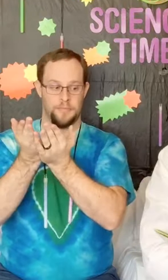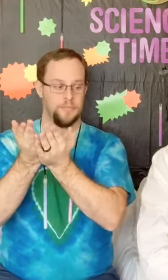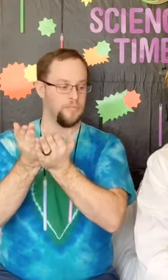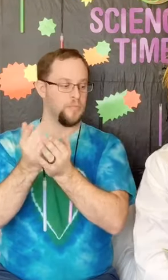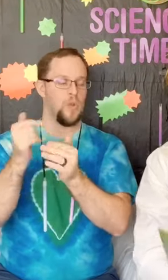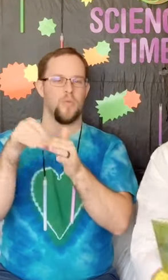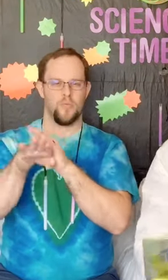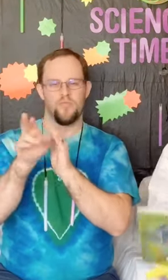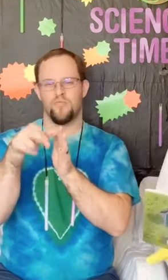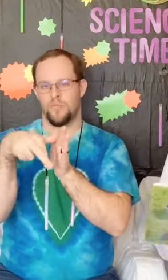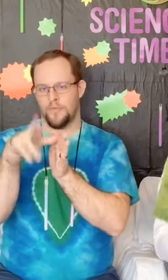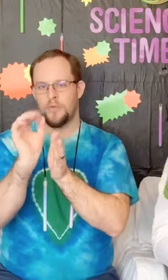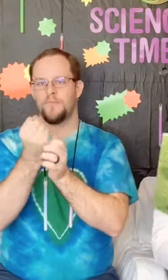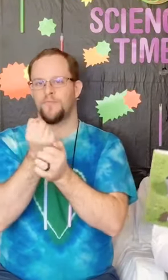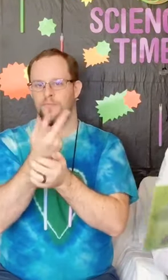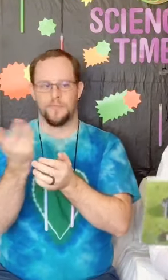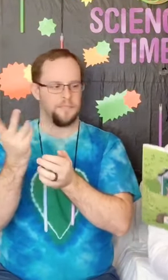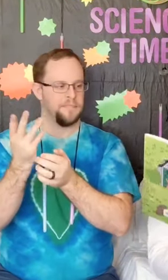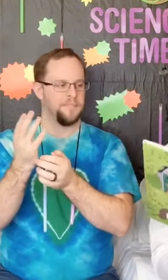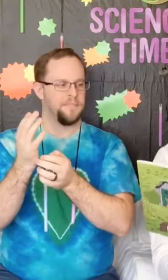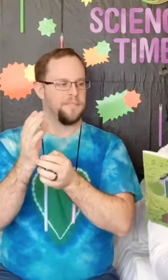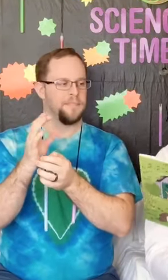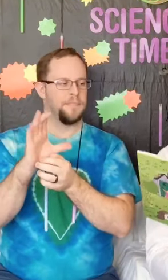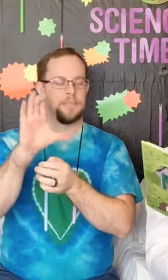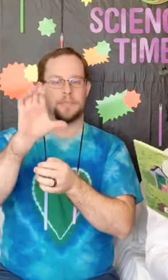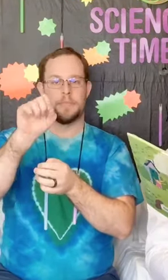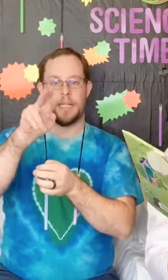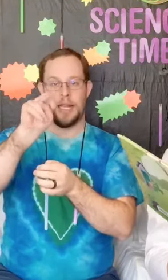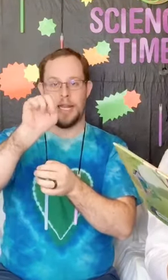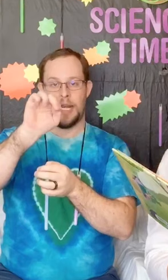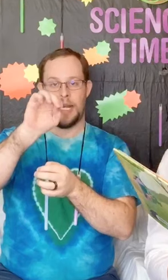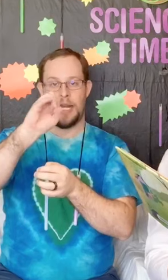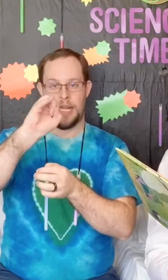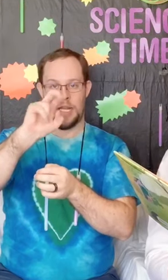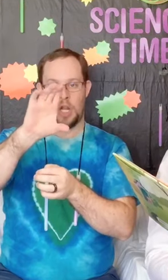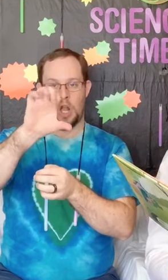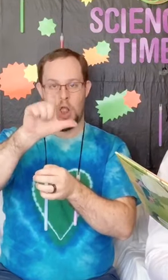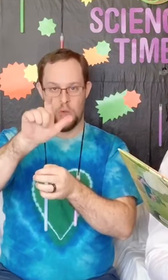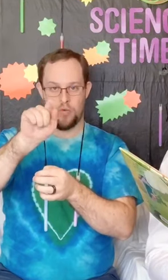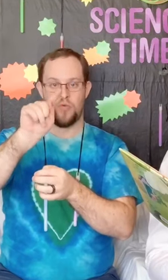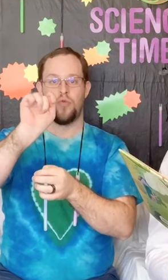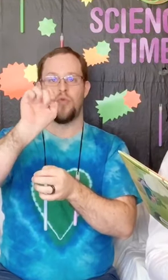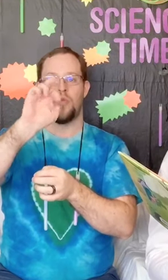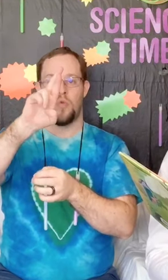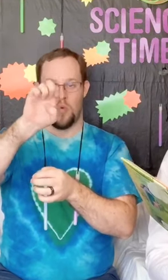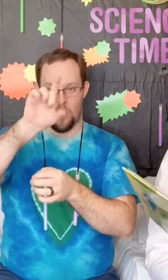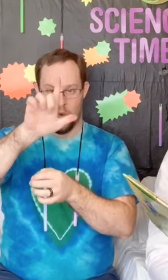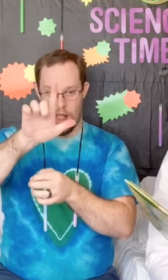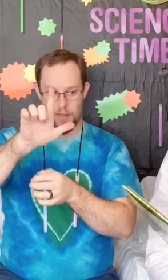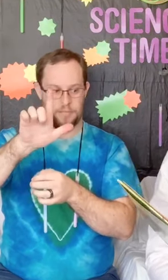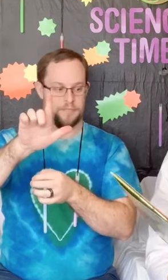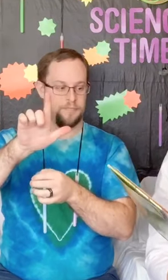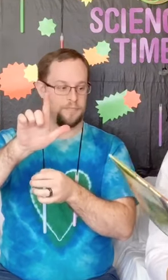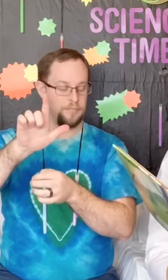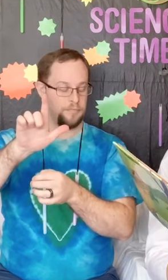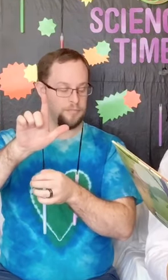go through a couple. Okay "clinical trial" is an experiment that tests the effects of a treatment on a group of individuals.